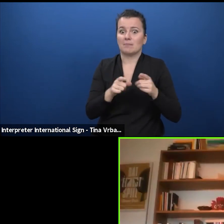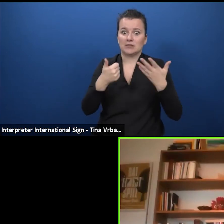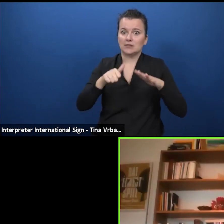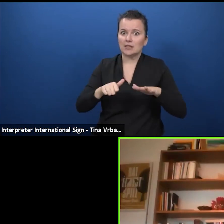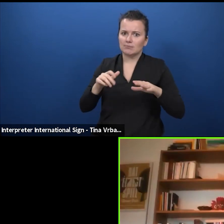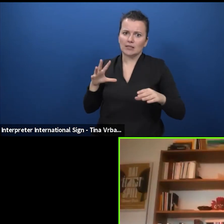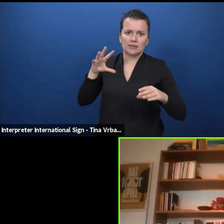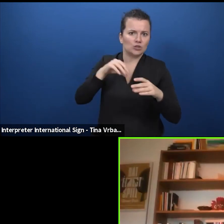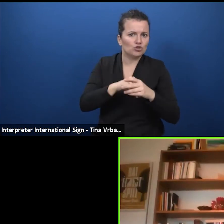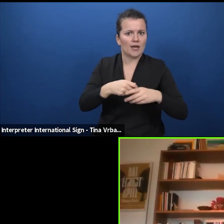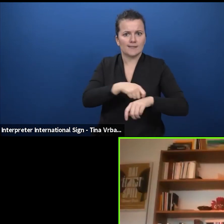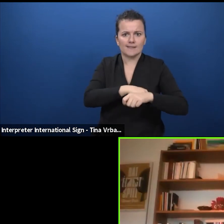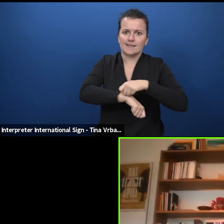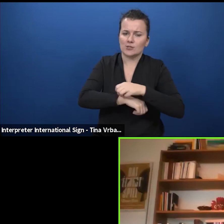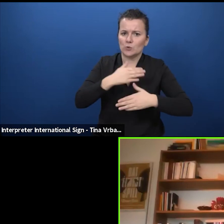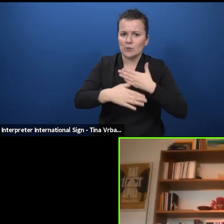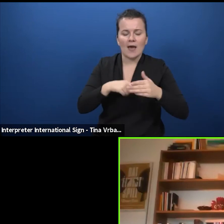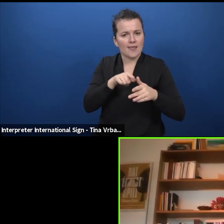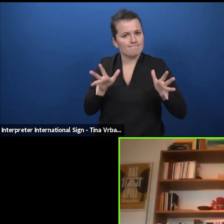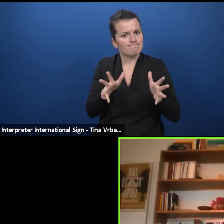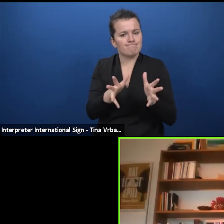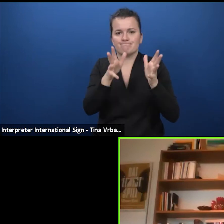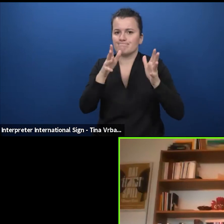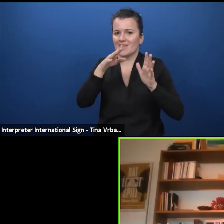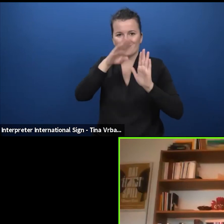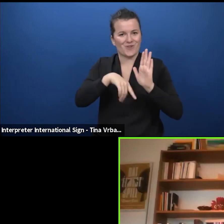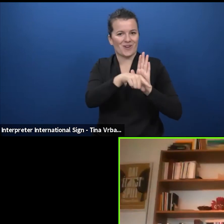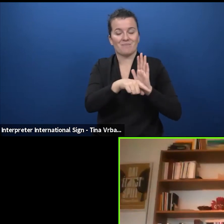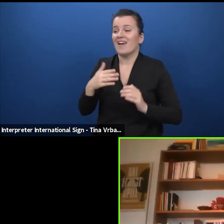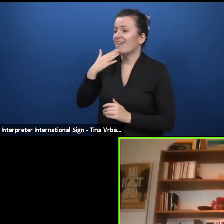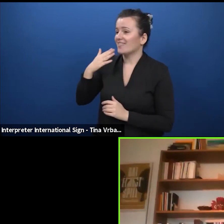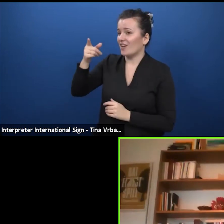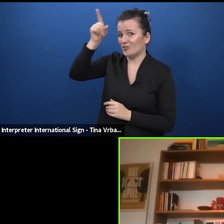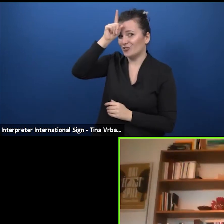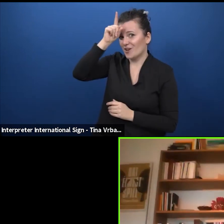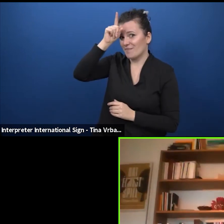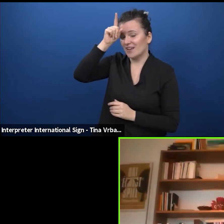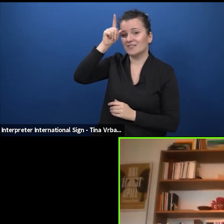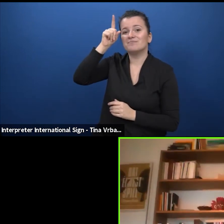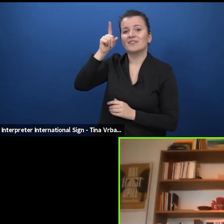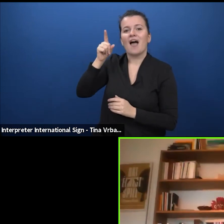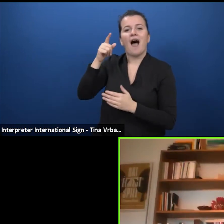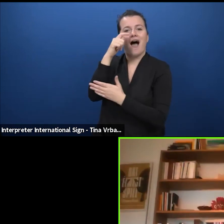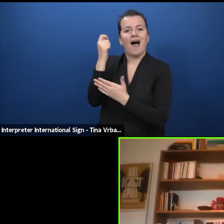curated this programme. Thanks to the German artists collective CyberRäuber for building